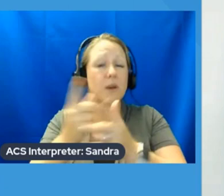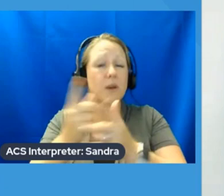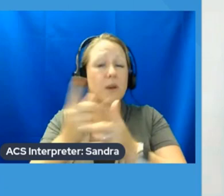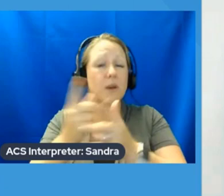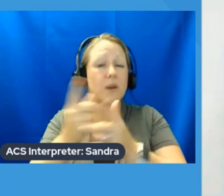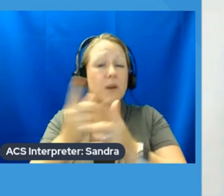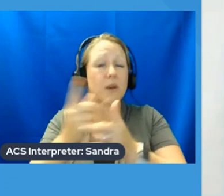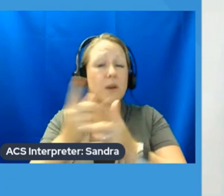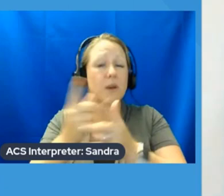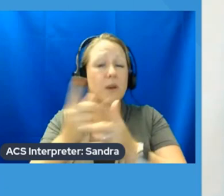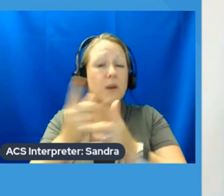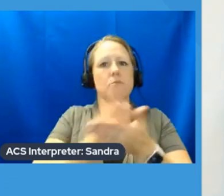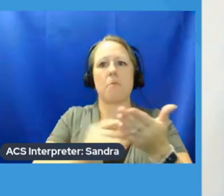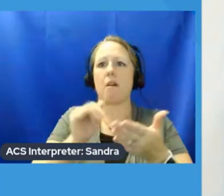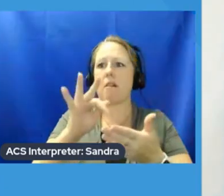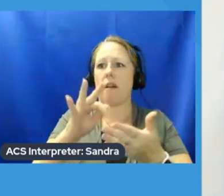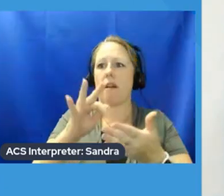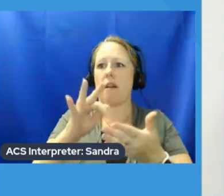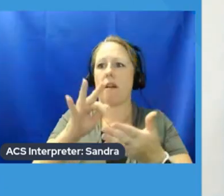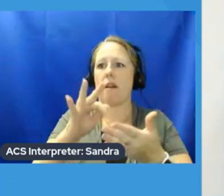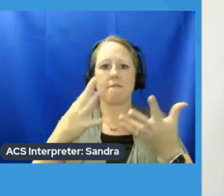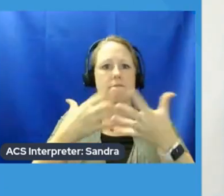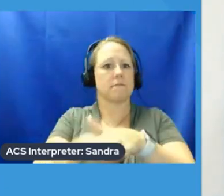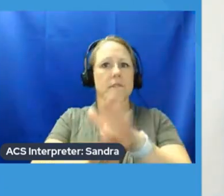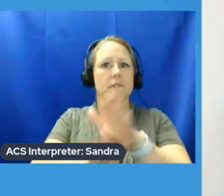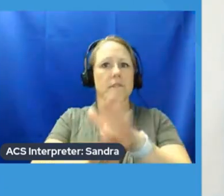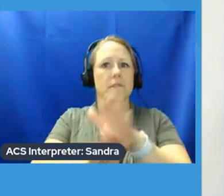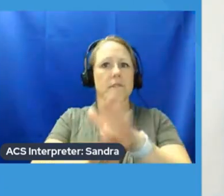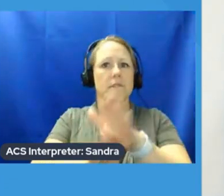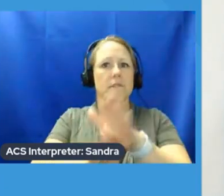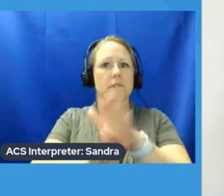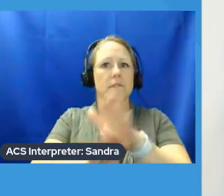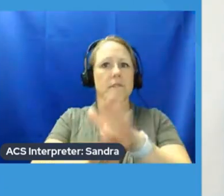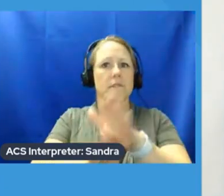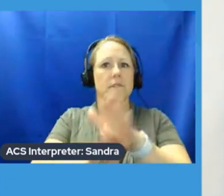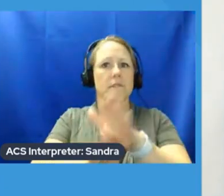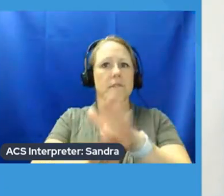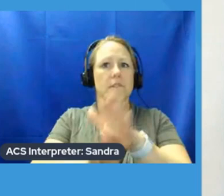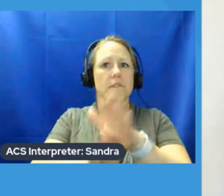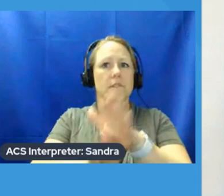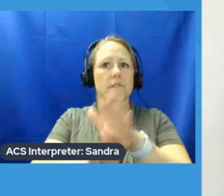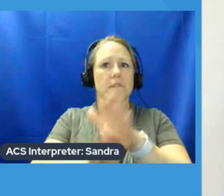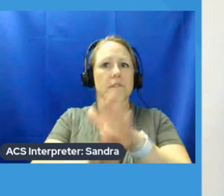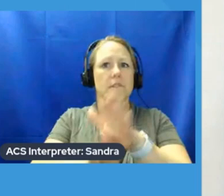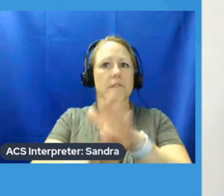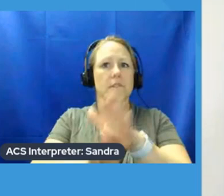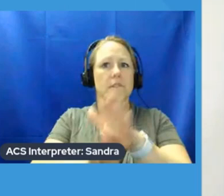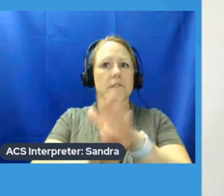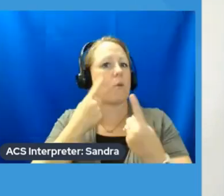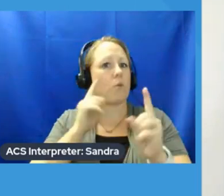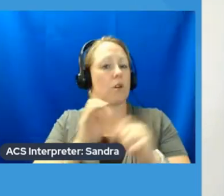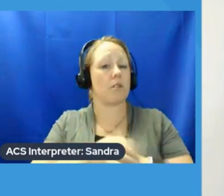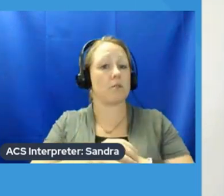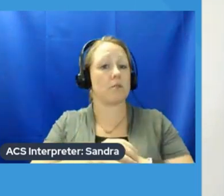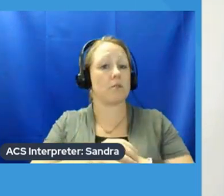that inclusion works. But we know that unfortunately, segregated preschool programs are the norm